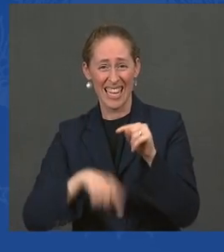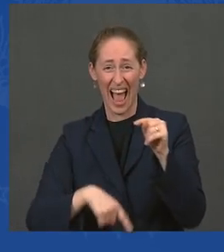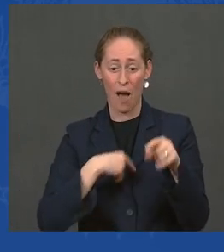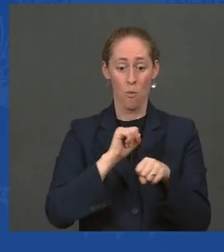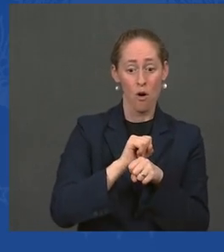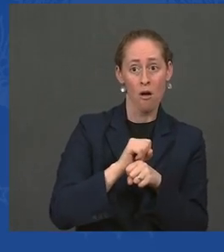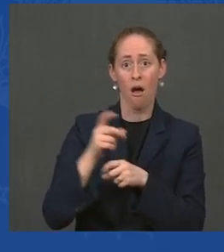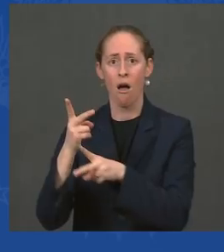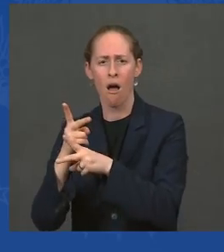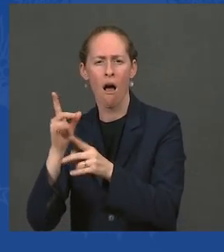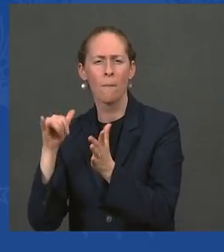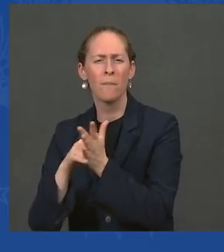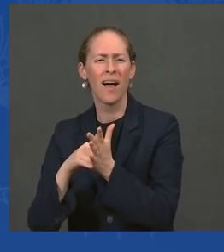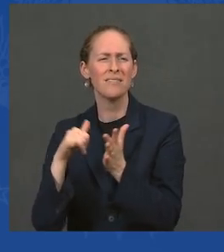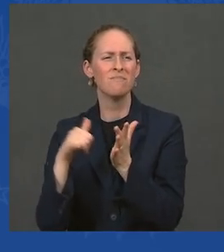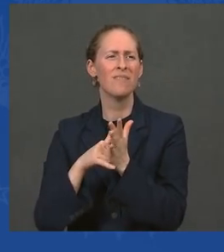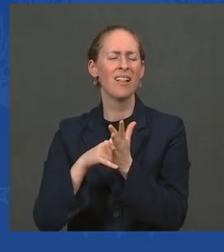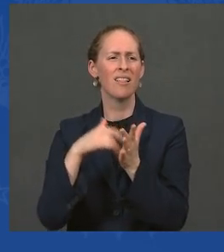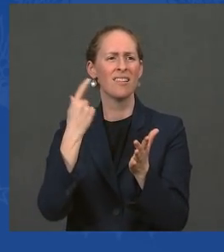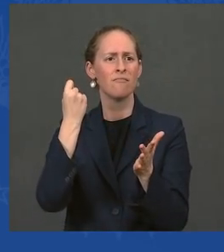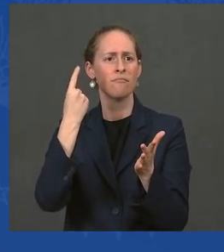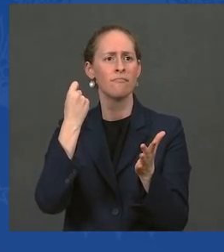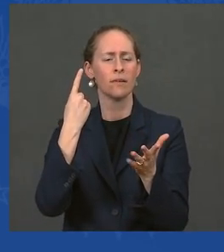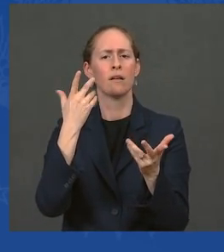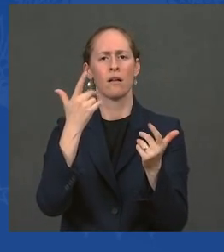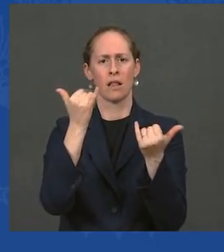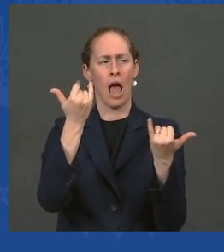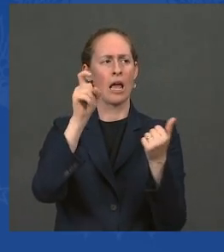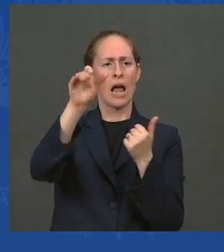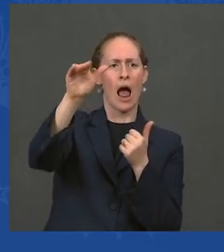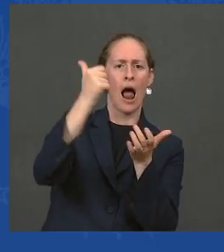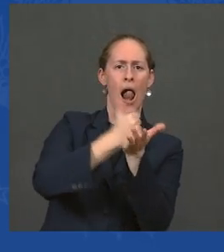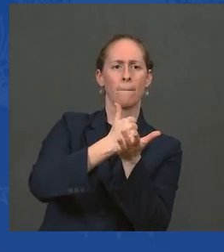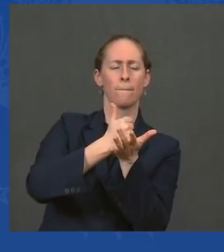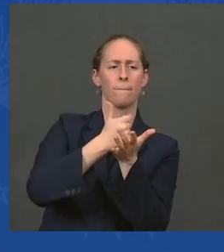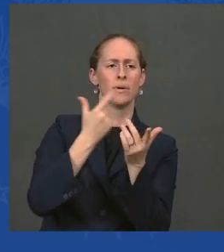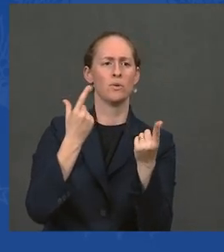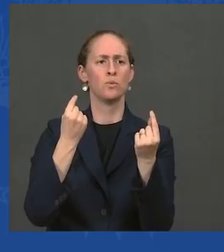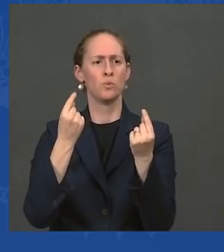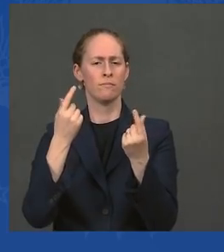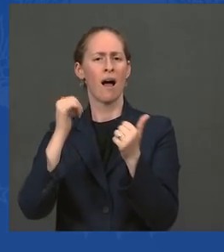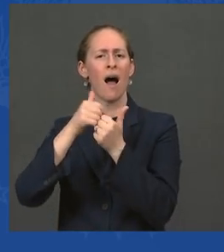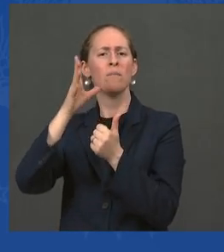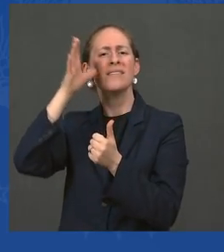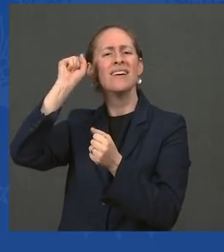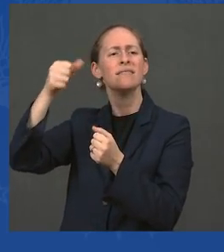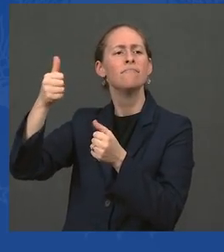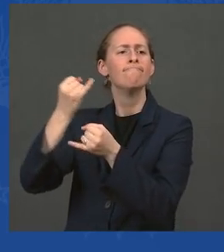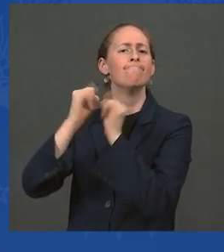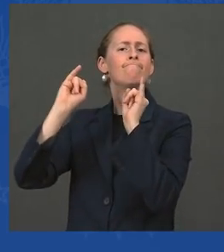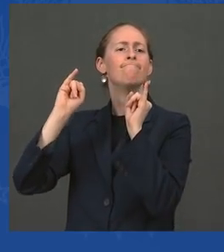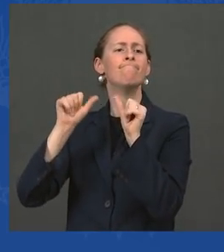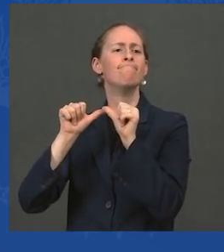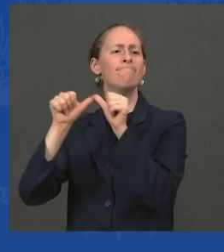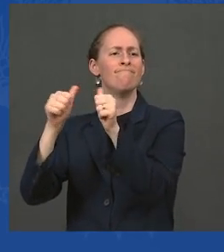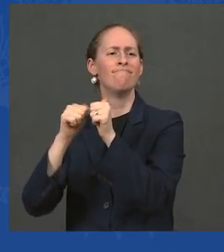So you're just looking for an answer so your parents can keep living independently. And if they hold here a second, one of the things that is